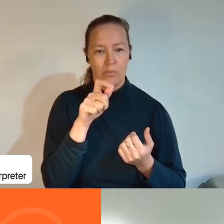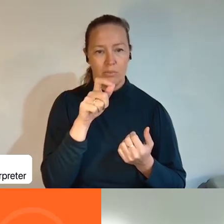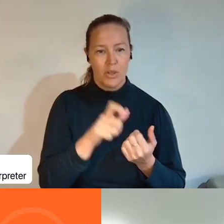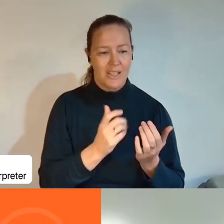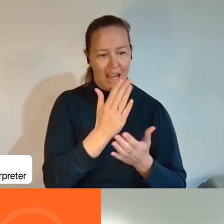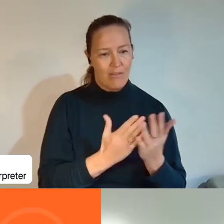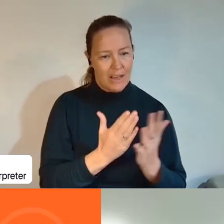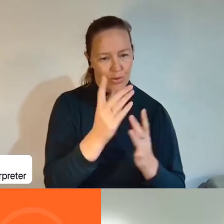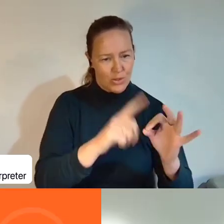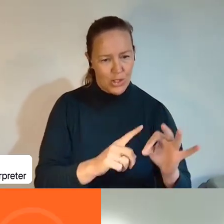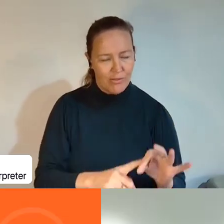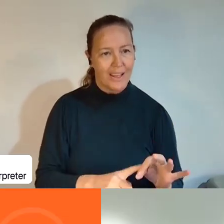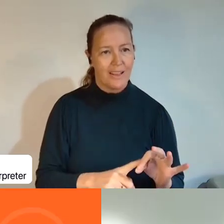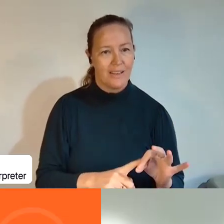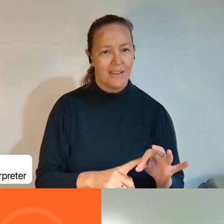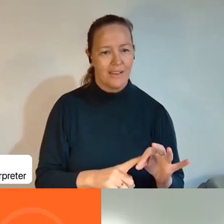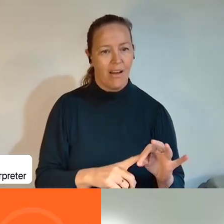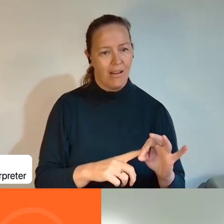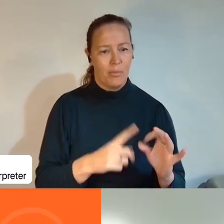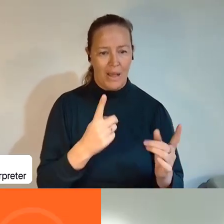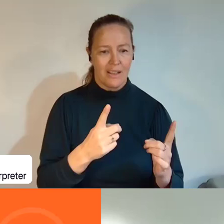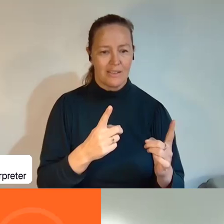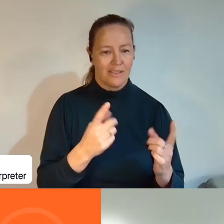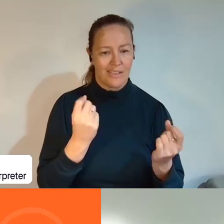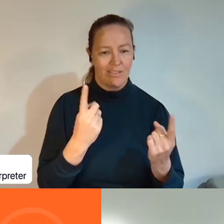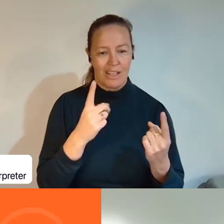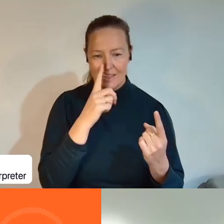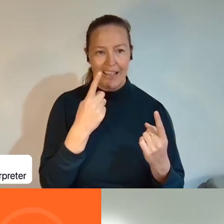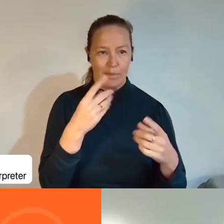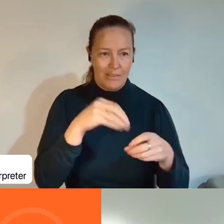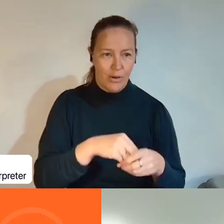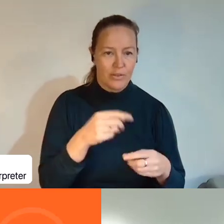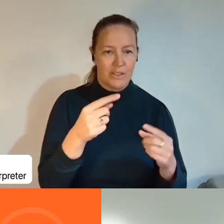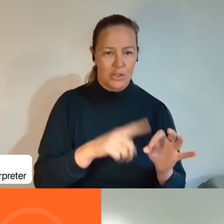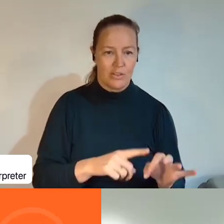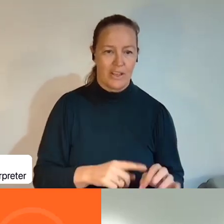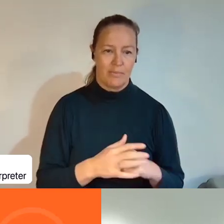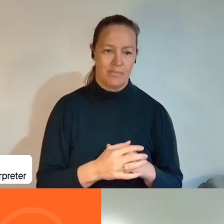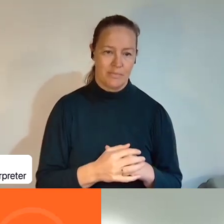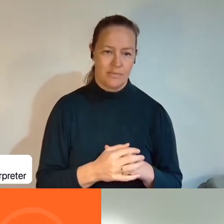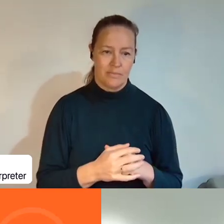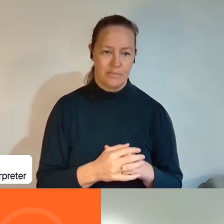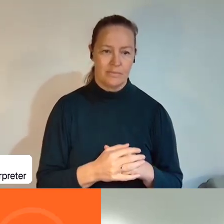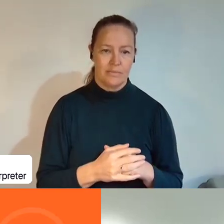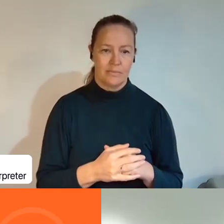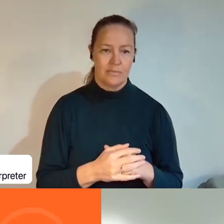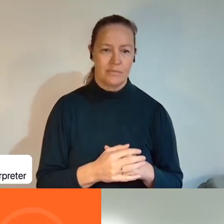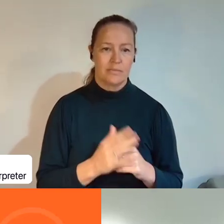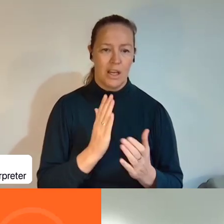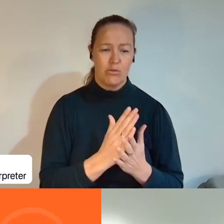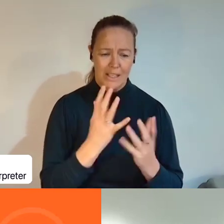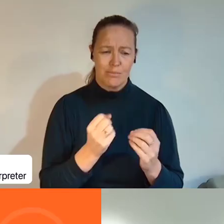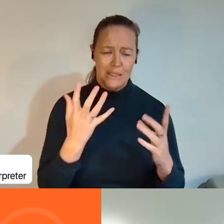you know, I guess actually really has an impact on the person, you know? It almost feels like hey,